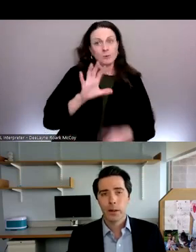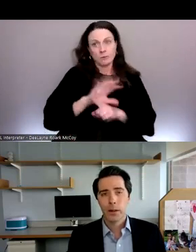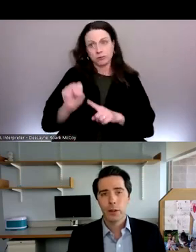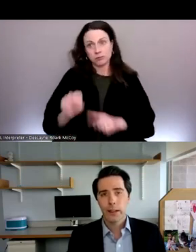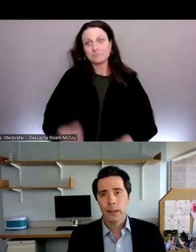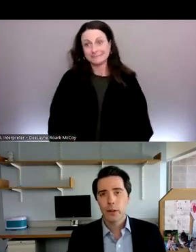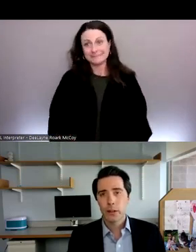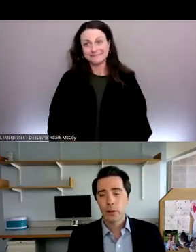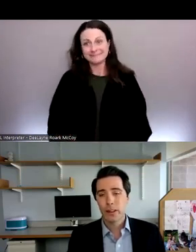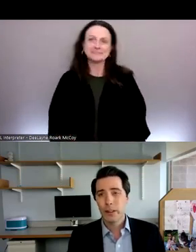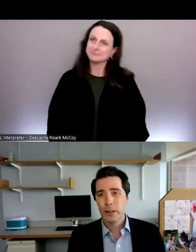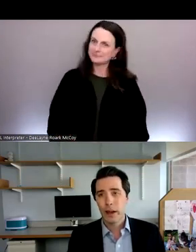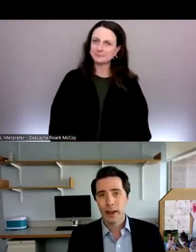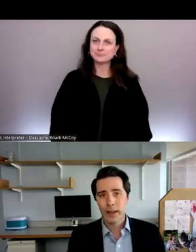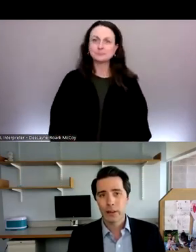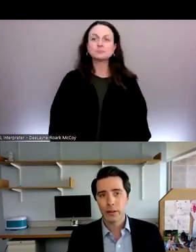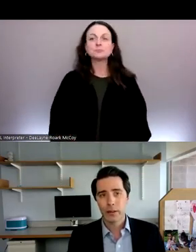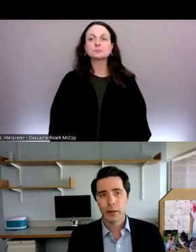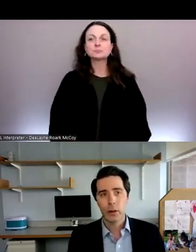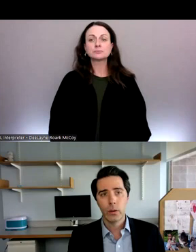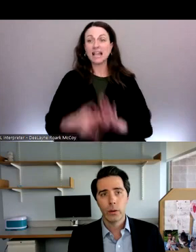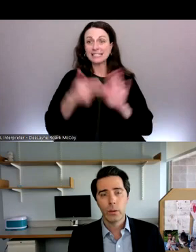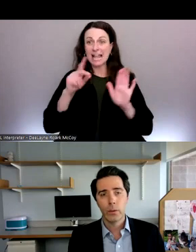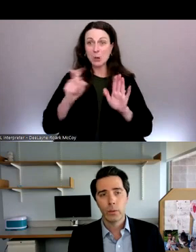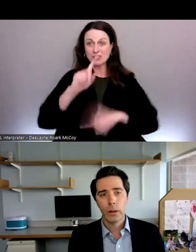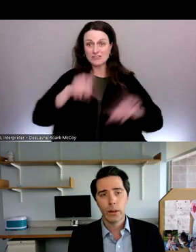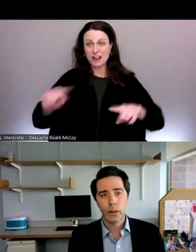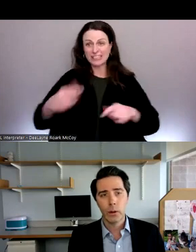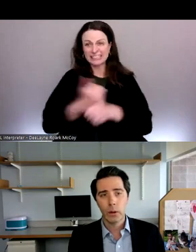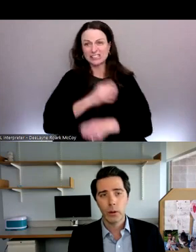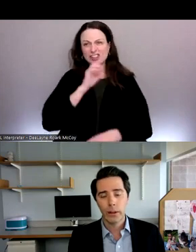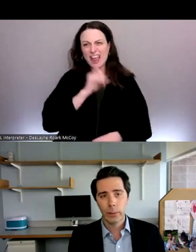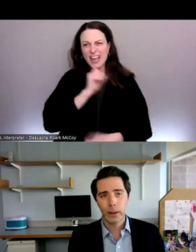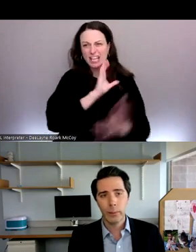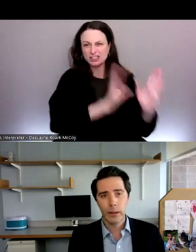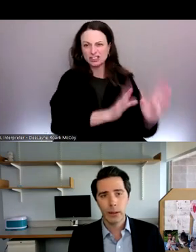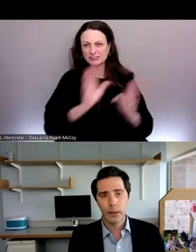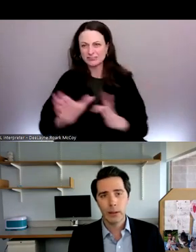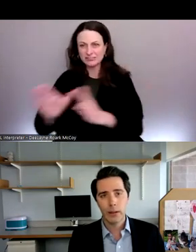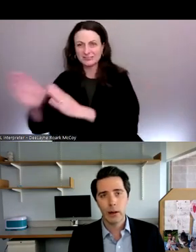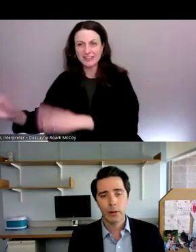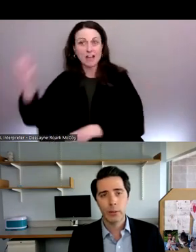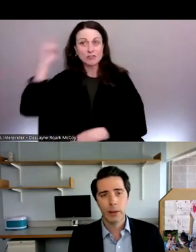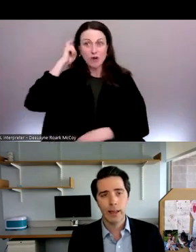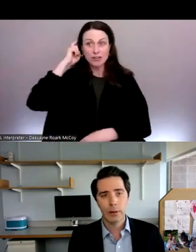the genetic diagnosis really varies by age so when we look at cochlear implant